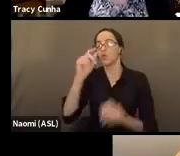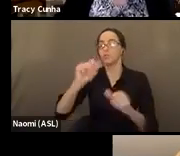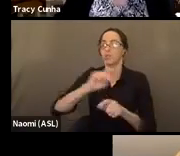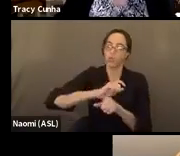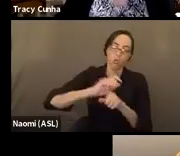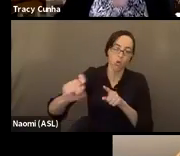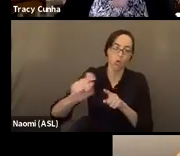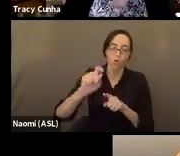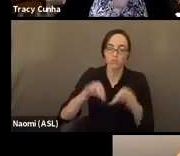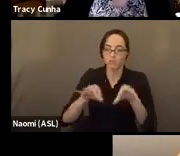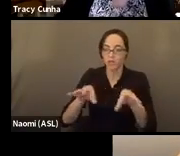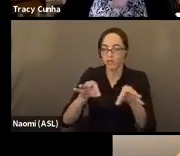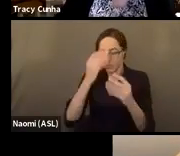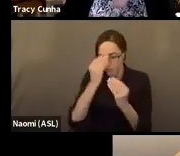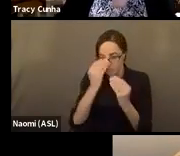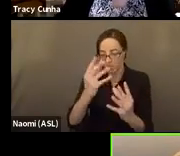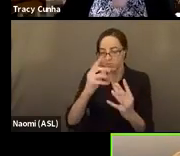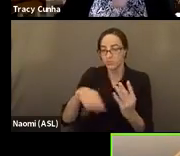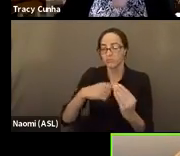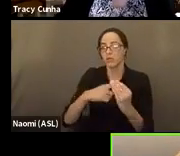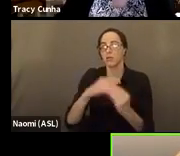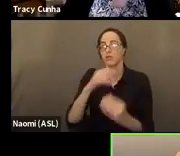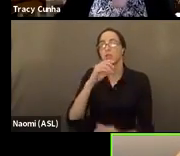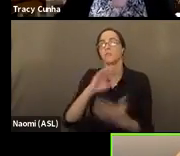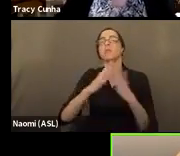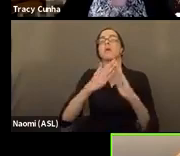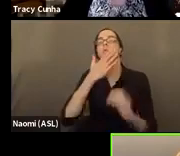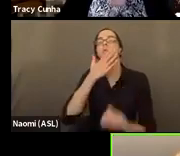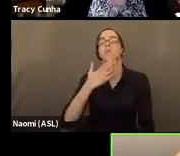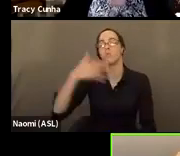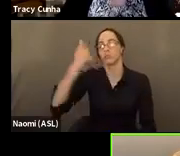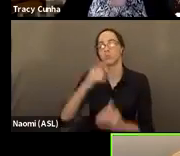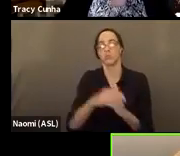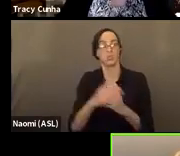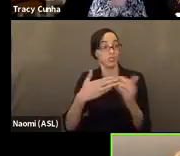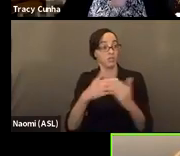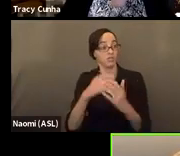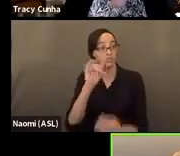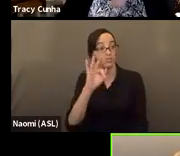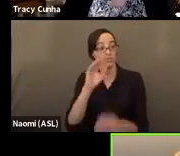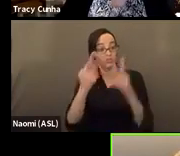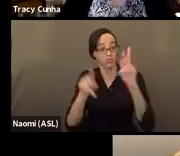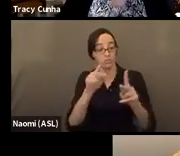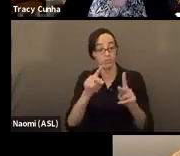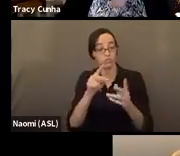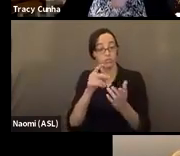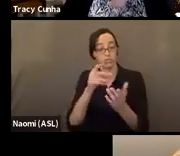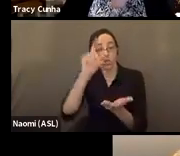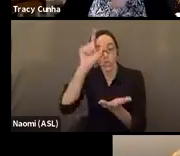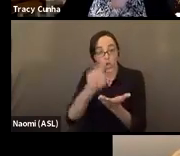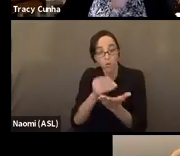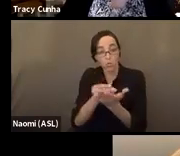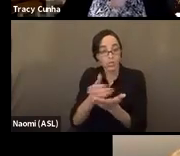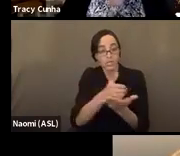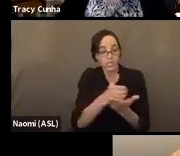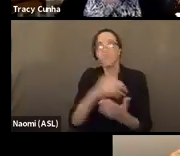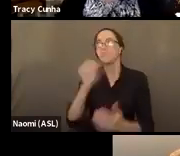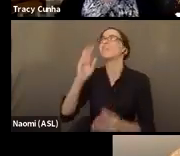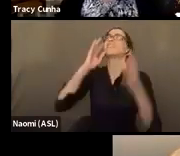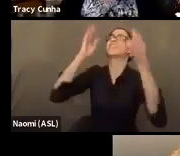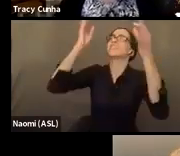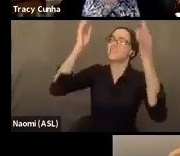aging even if they're low income they can get they can get help absolutely we also have the